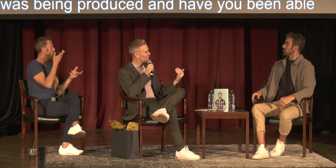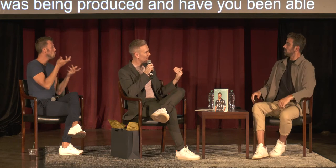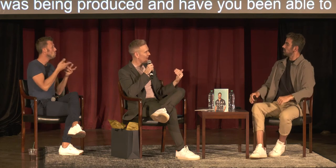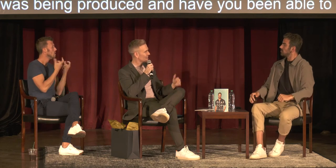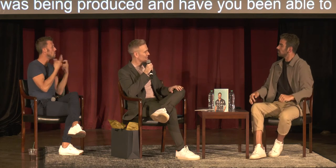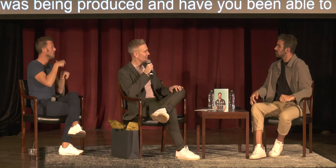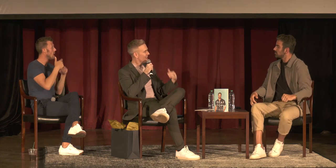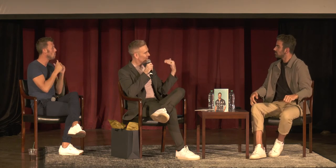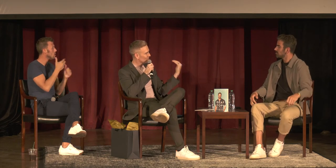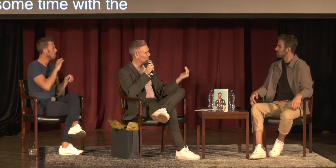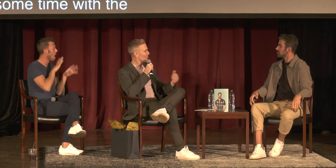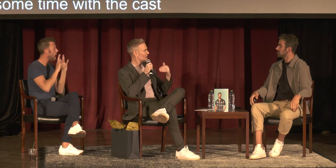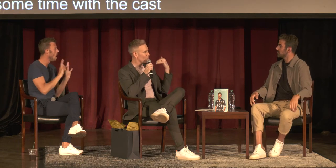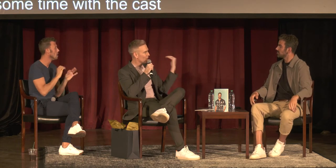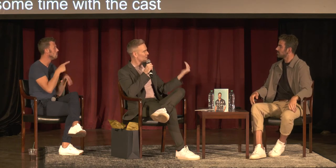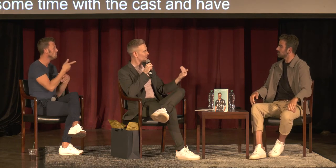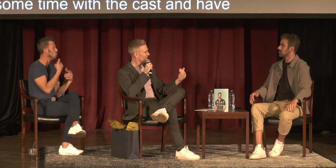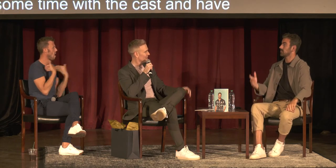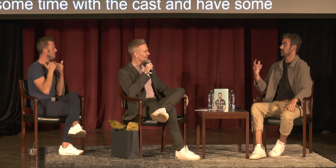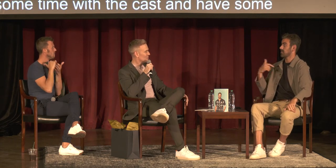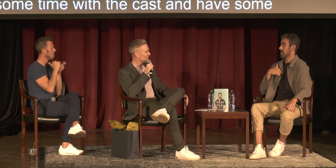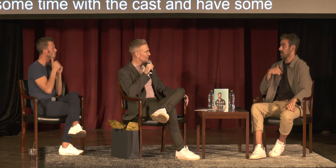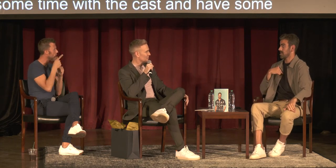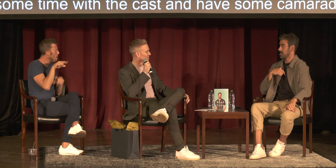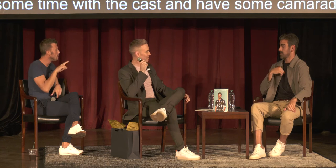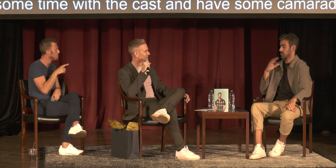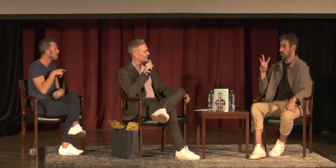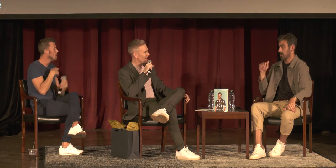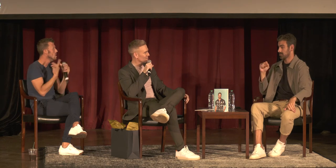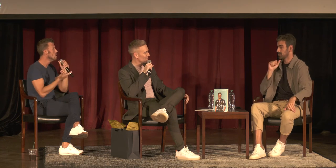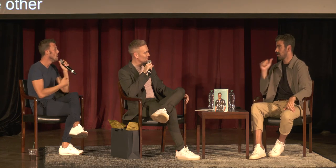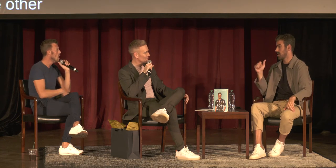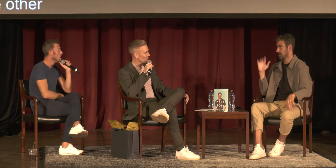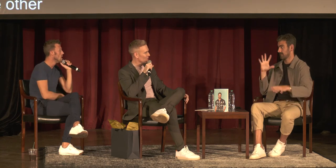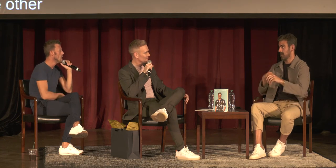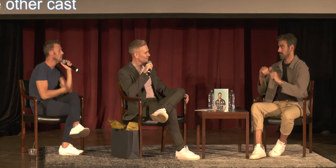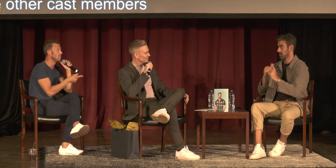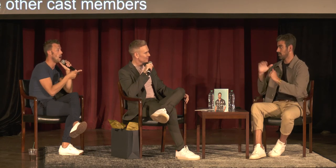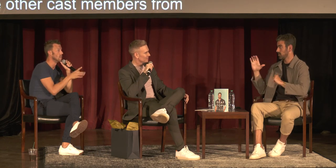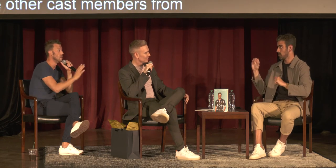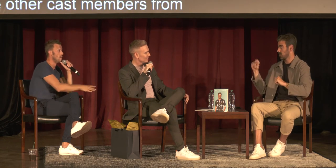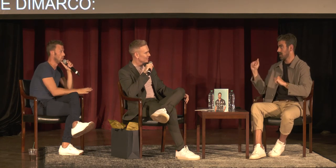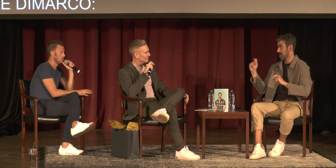time with the cast and have some camaraderie with the other cast members from CODA? Yeah, so I wasn't involved with